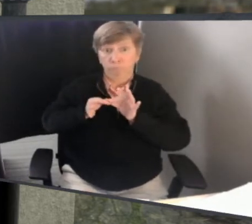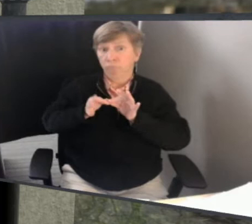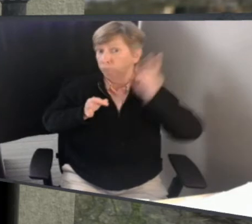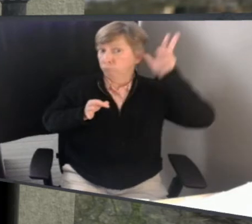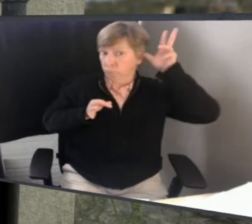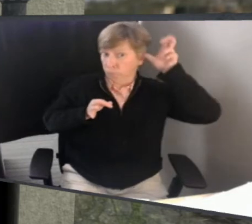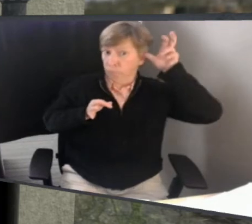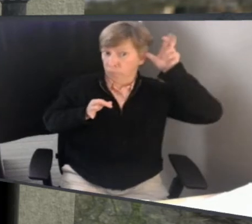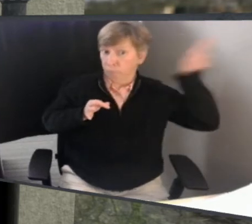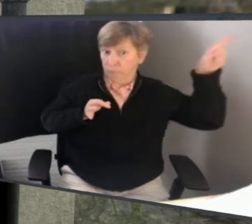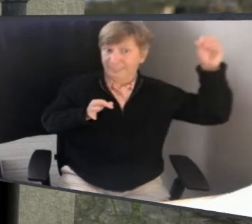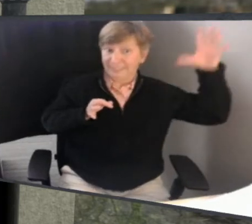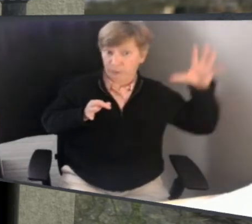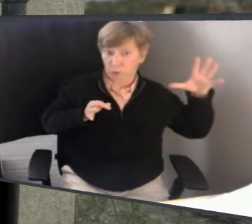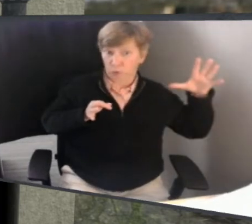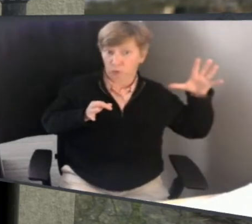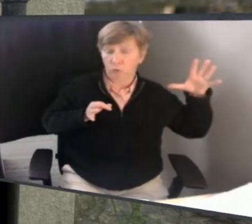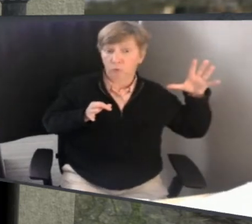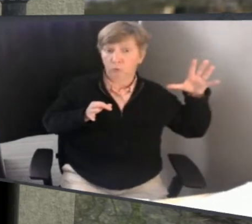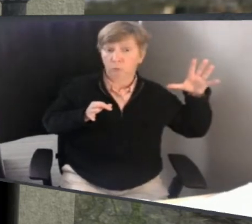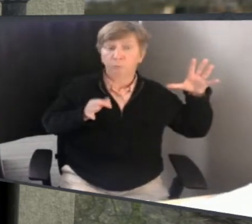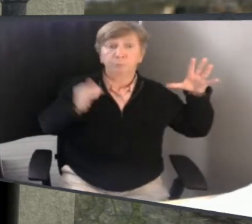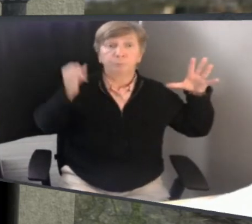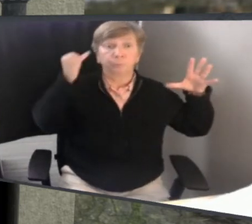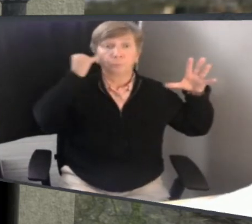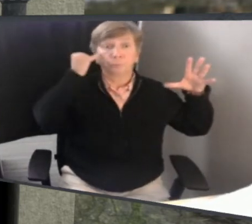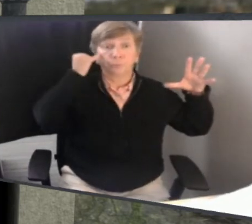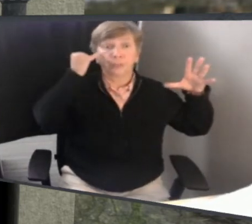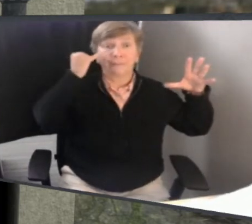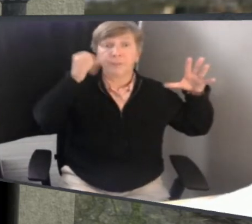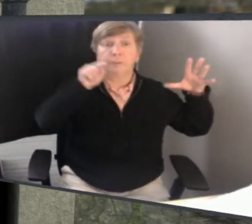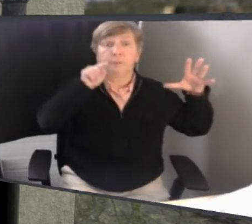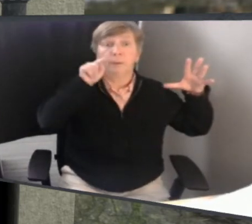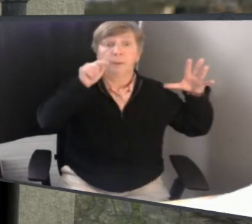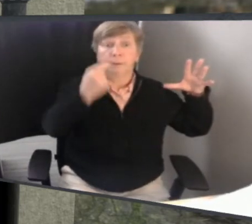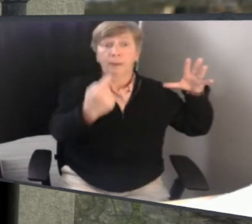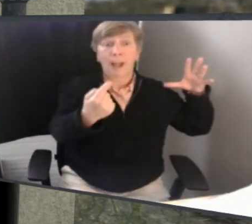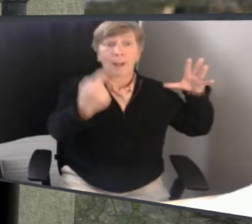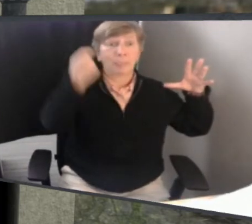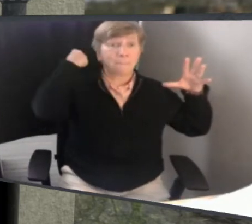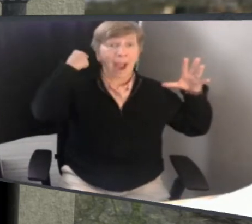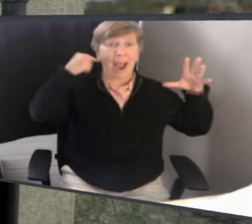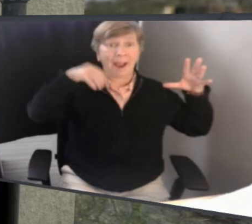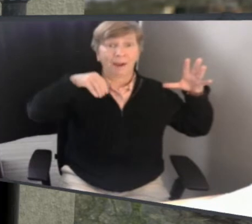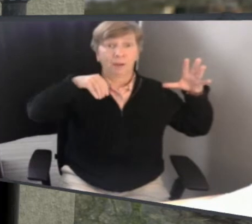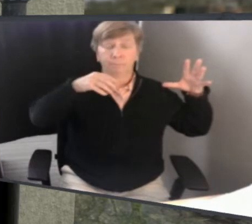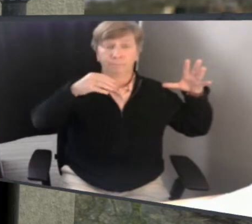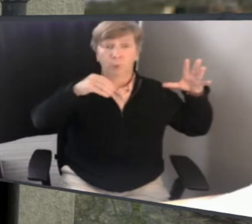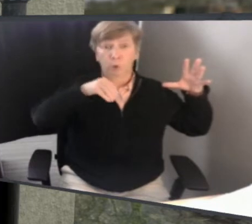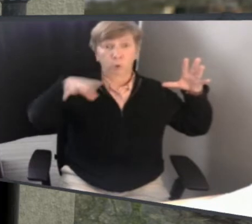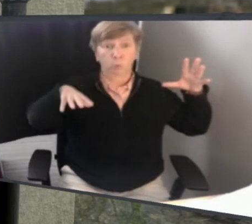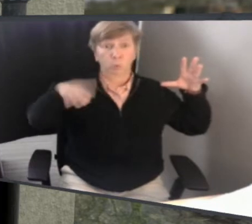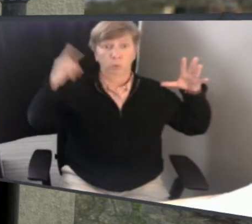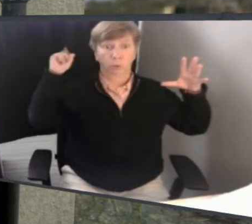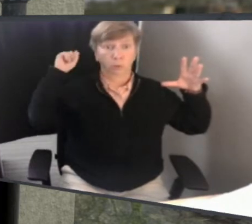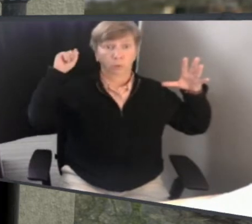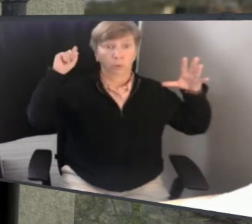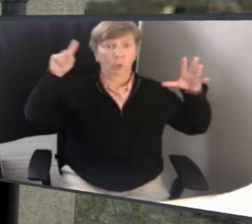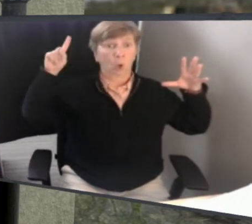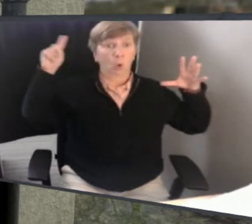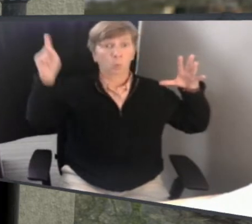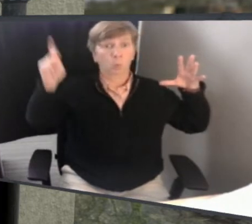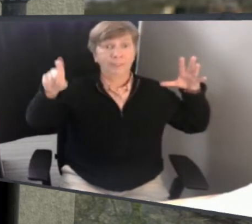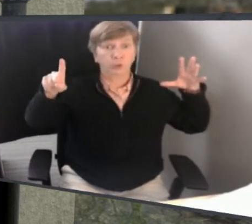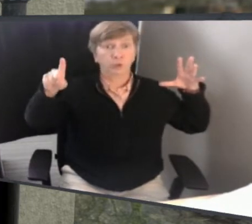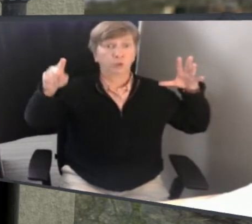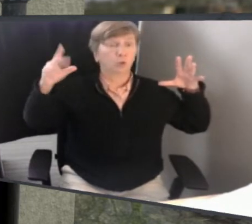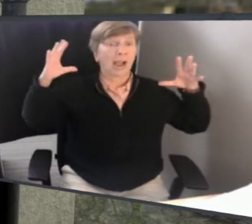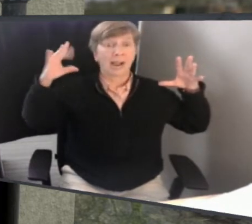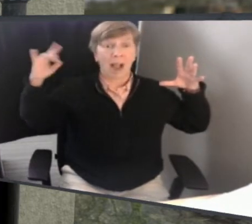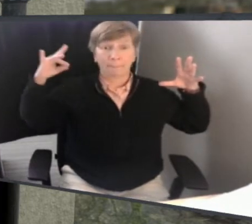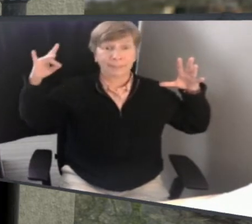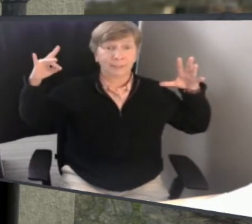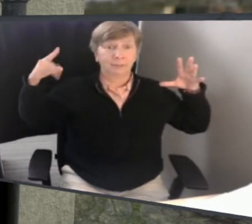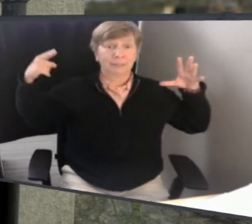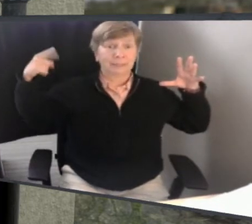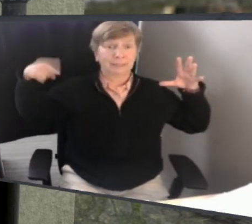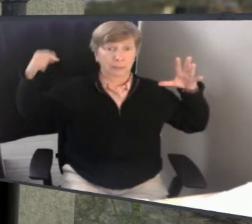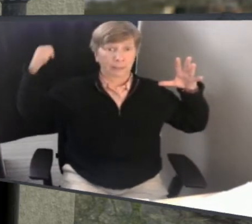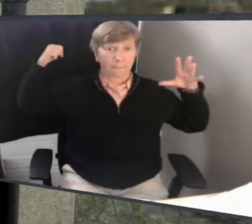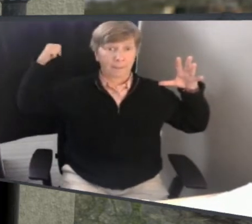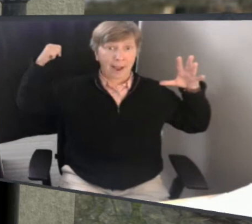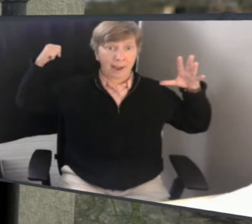the interpreter is interpreting upfront. Moving around the professor, the presenter. And a student